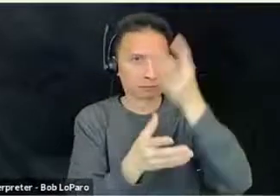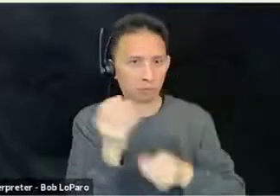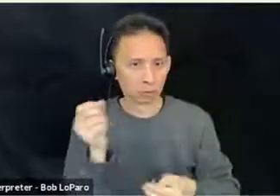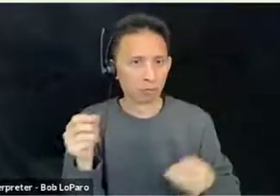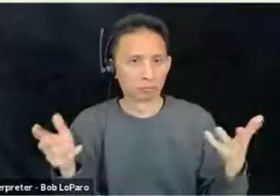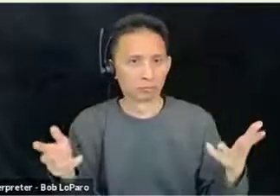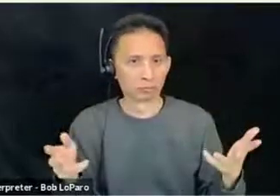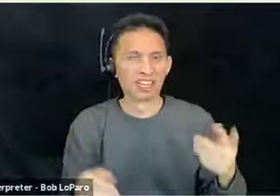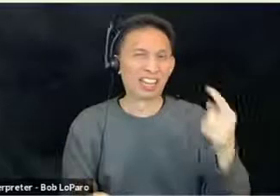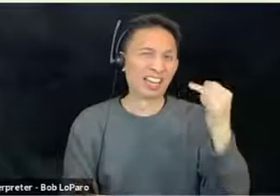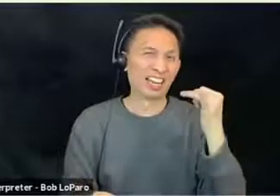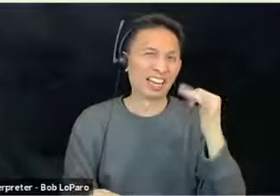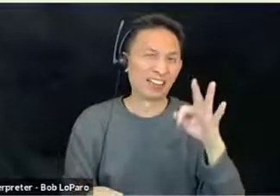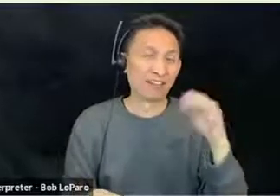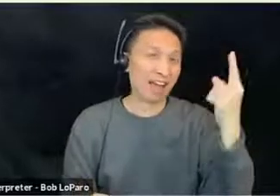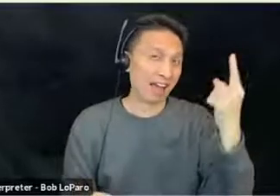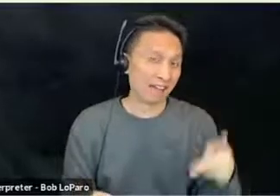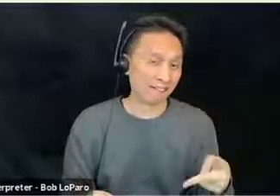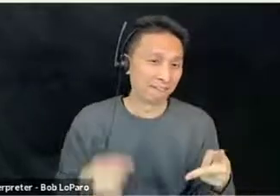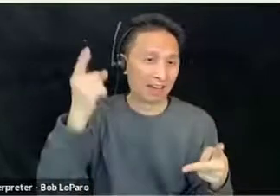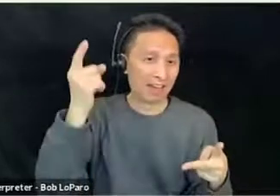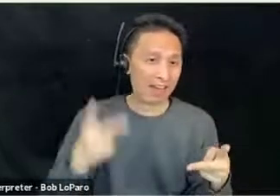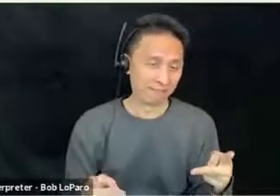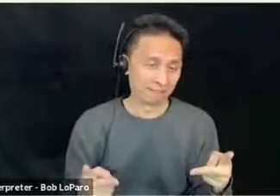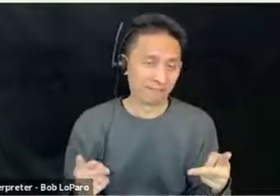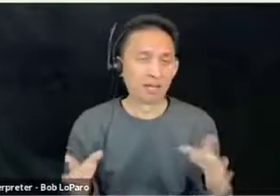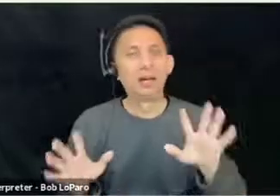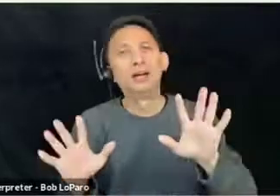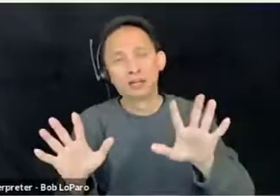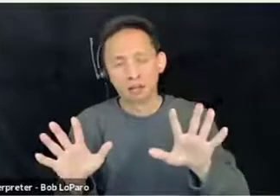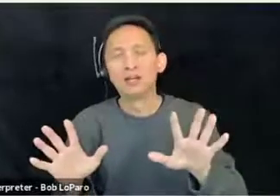with and everyone has two copies